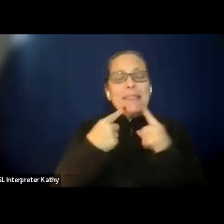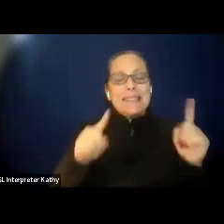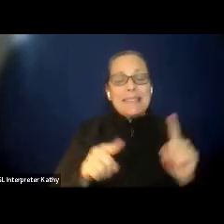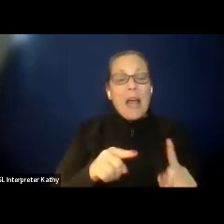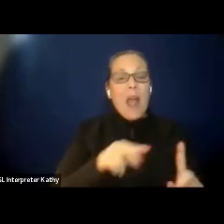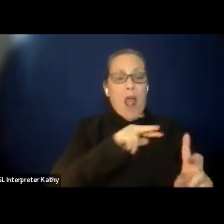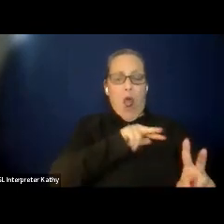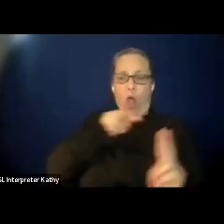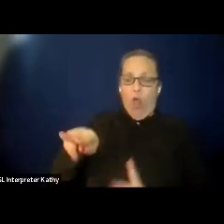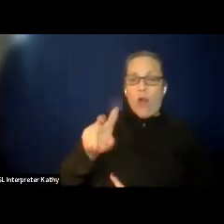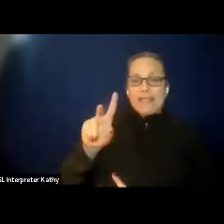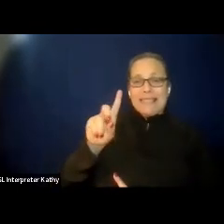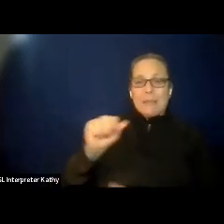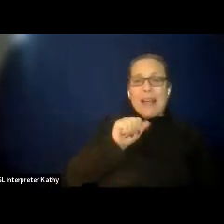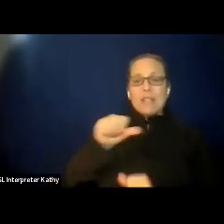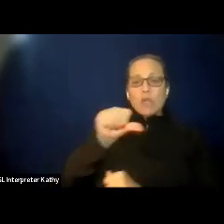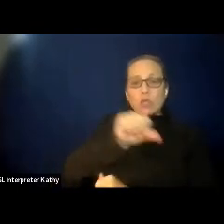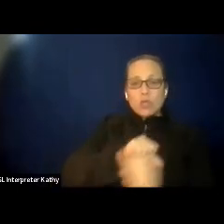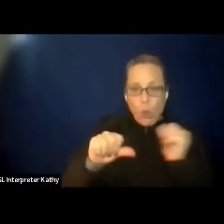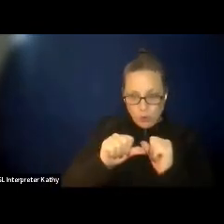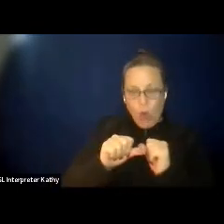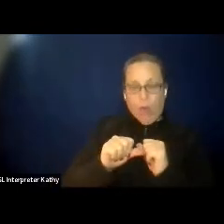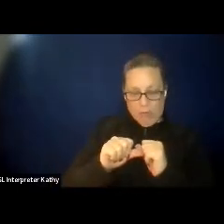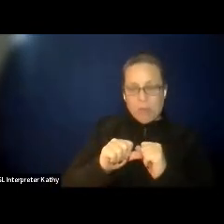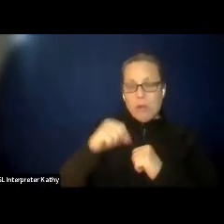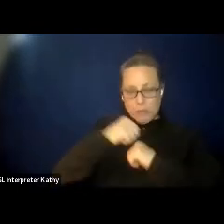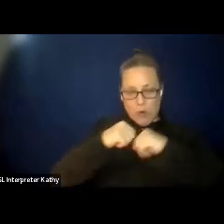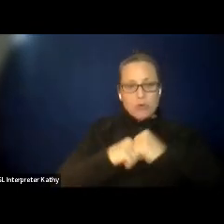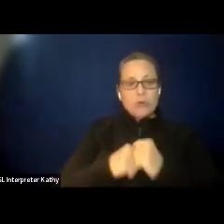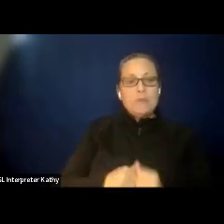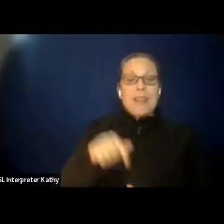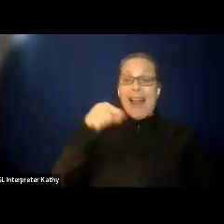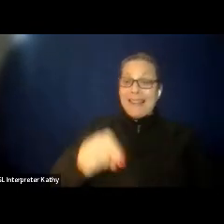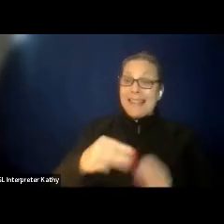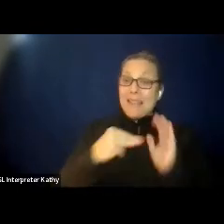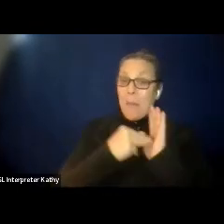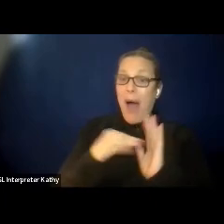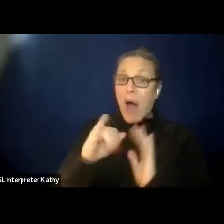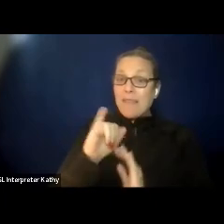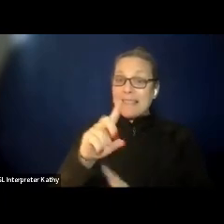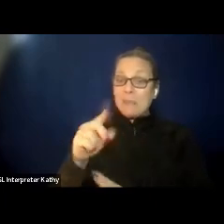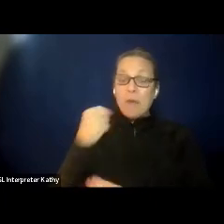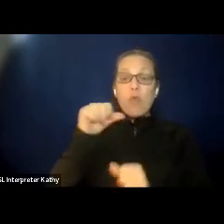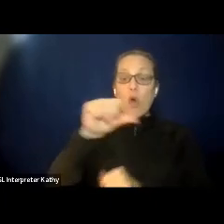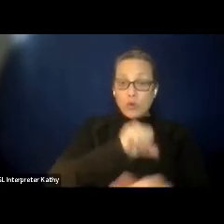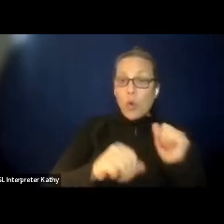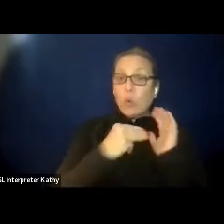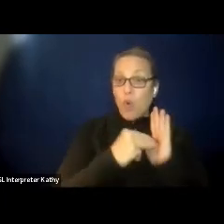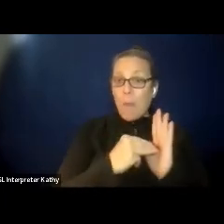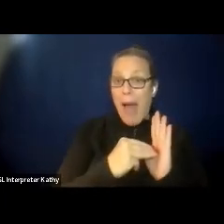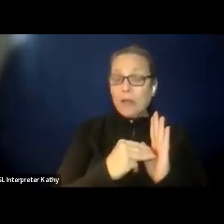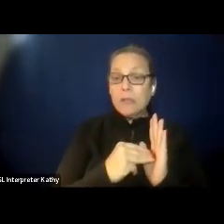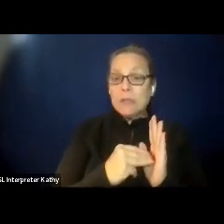certain types of bodies and minds to be successful. It sees disability as a social construction.